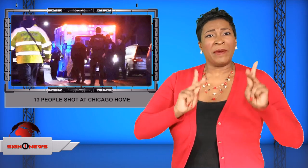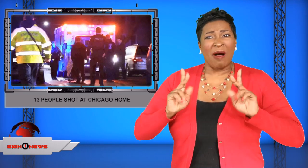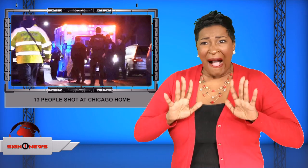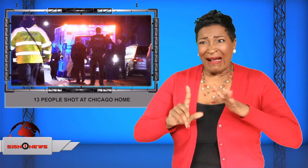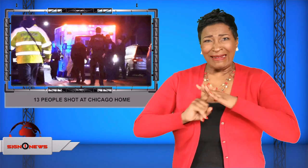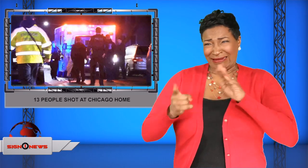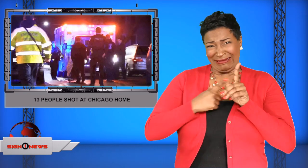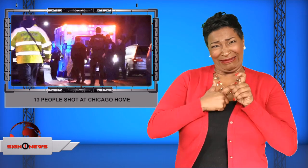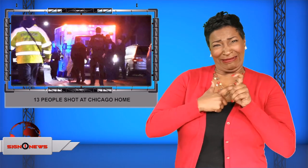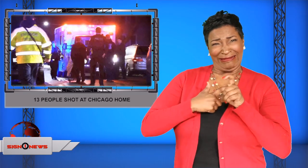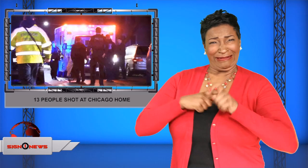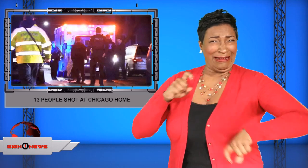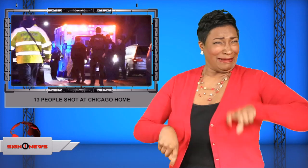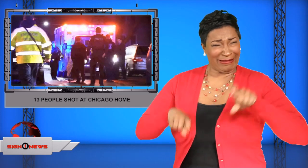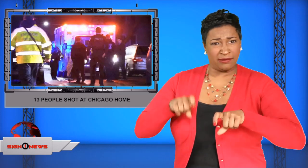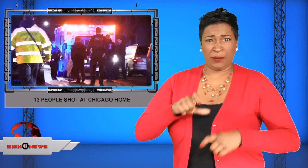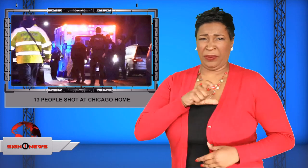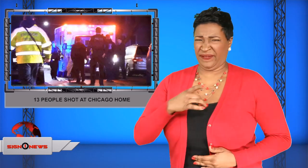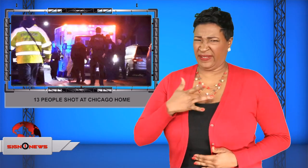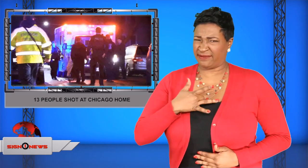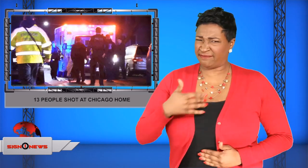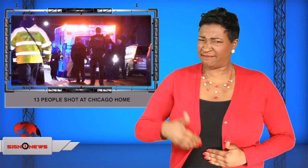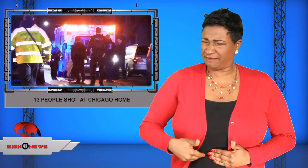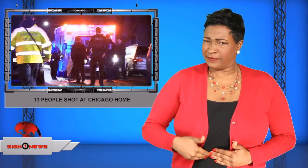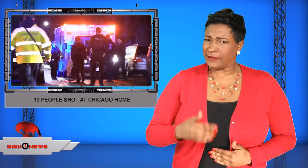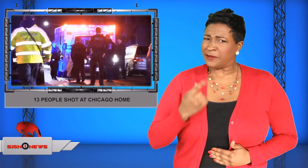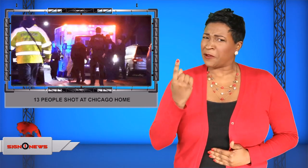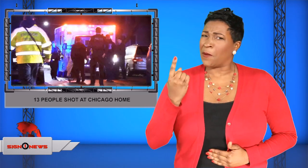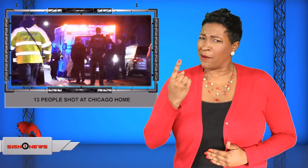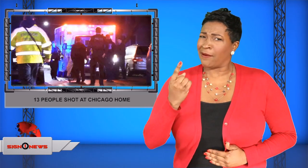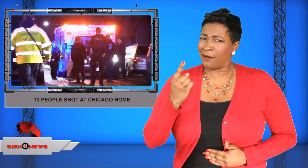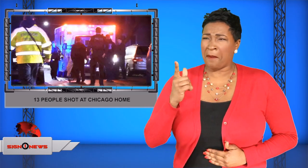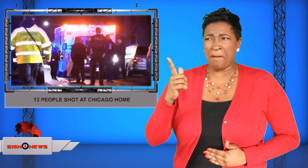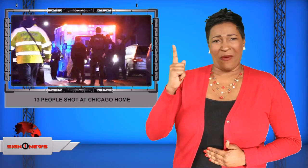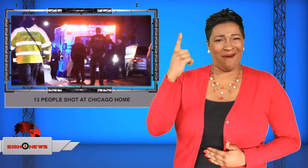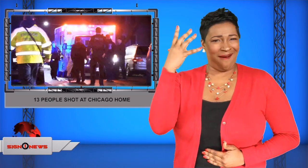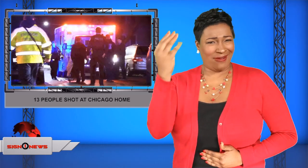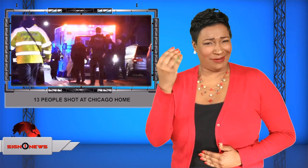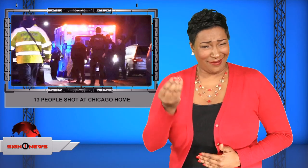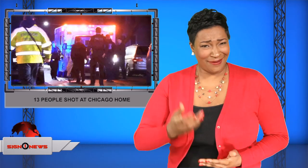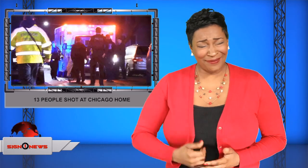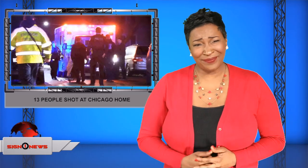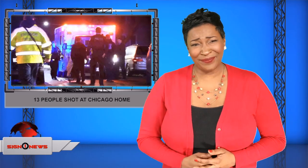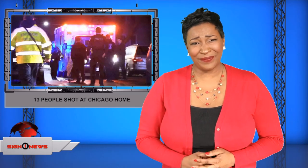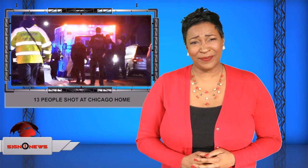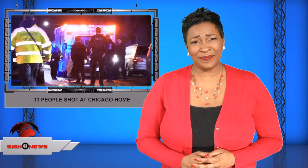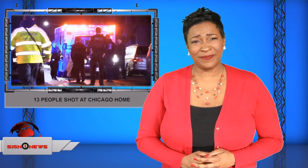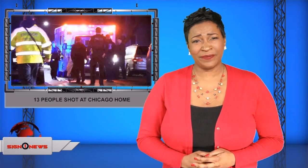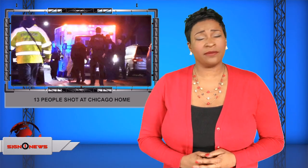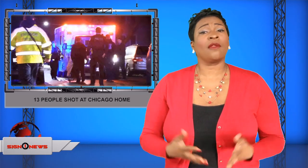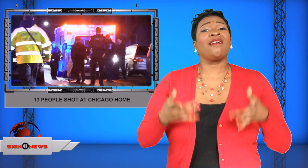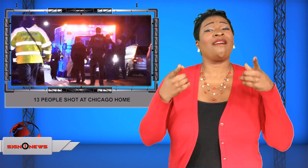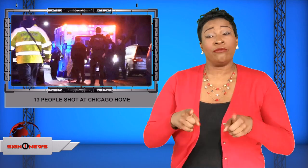As people started to flee, police believe someone opened fire outside.